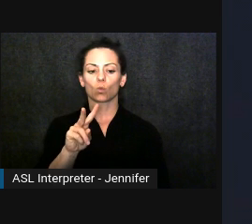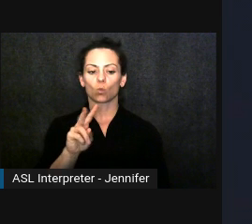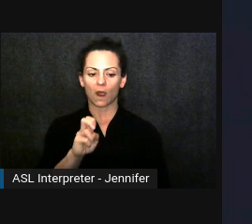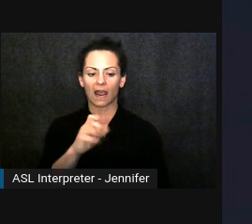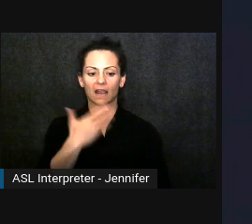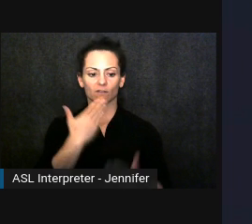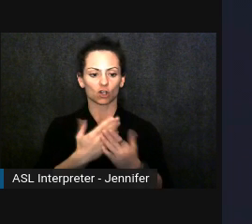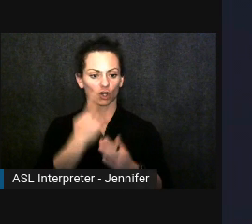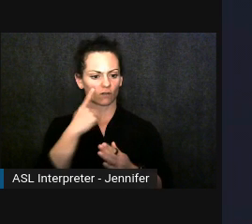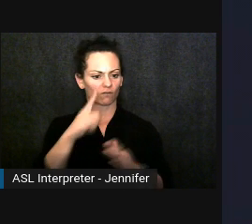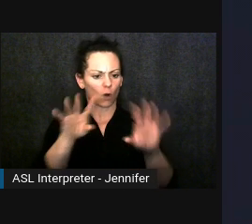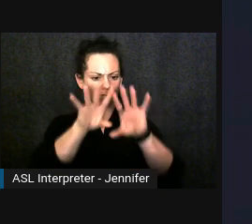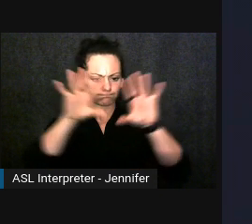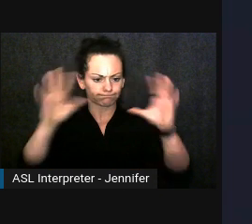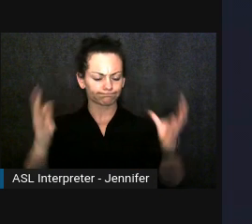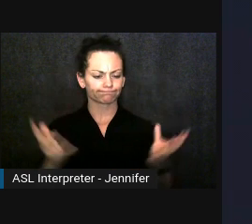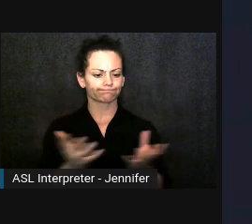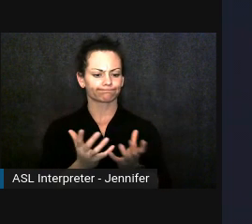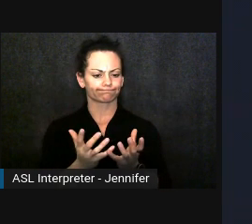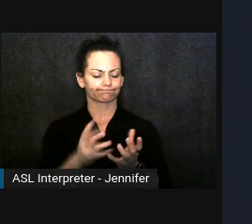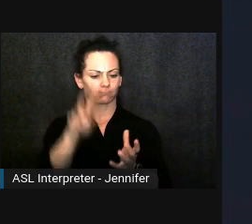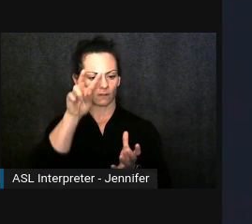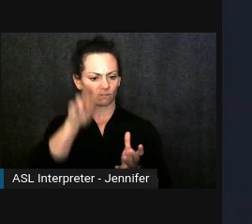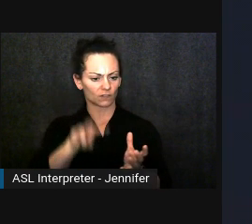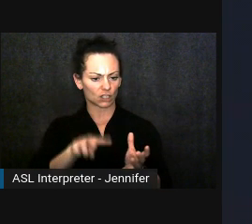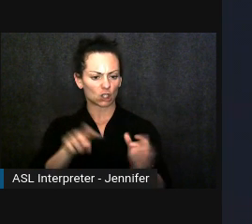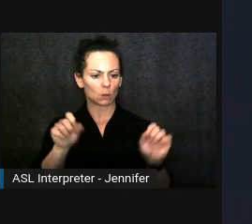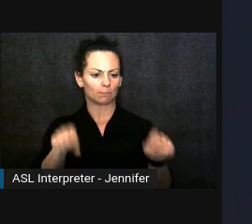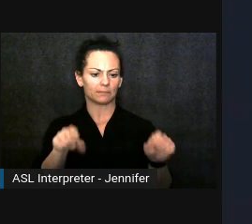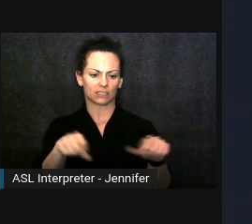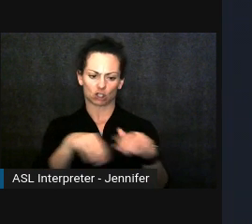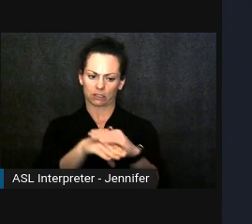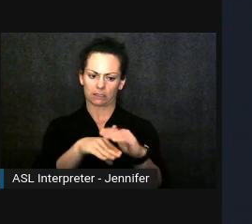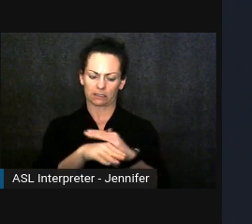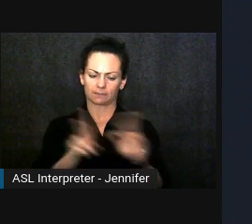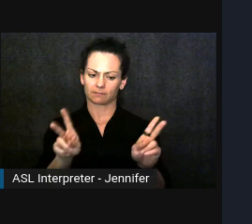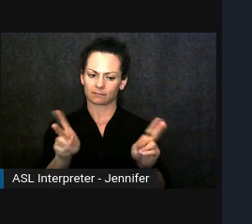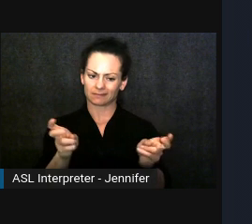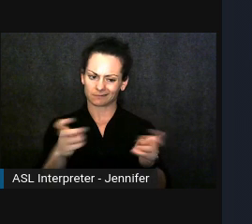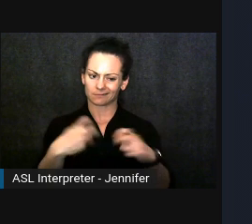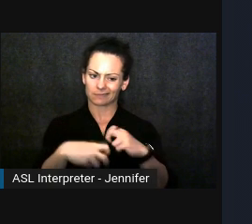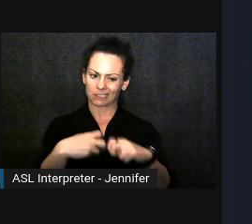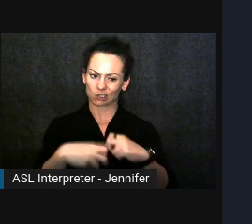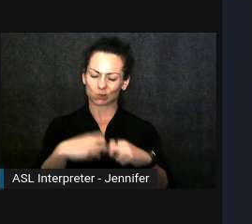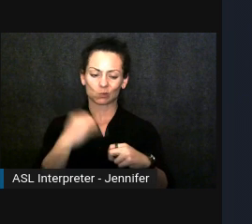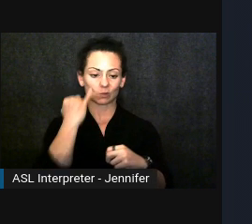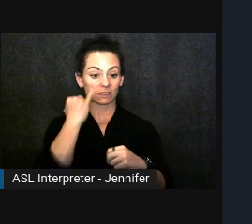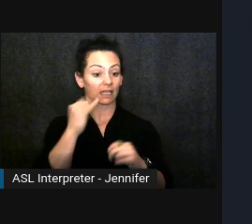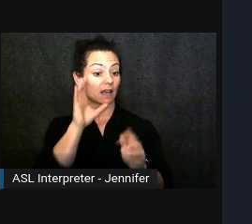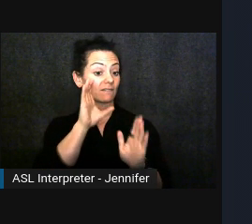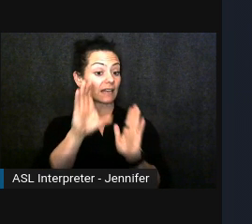and identifying potential accessibility issues such as when images are missing alt text.